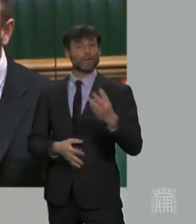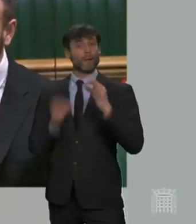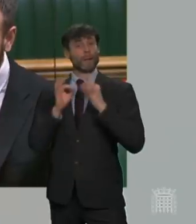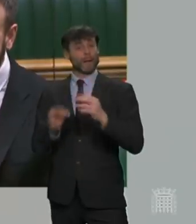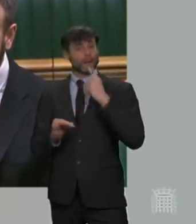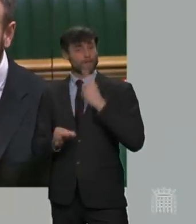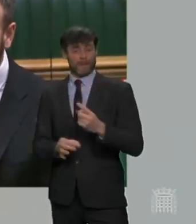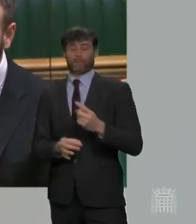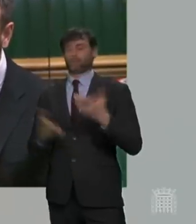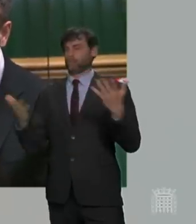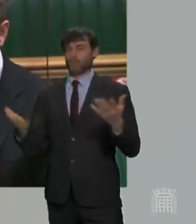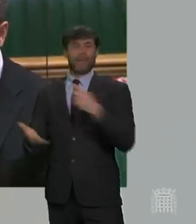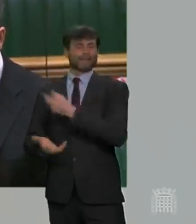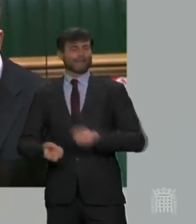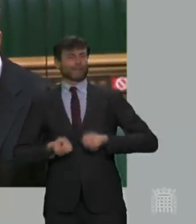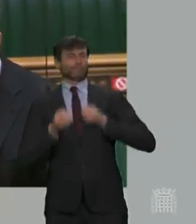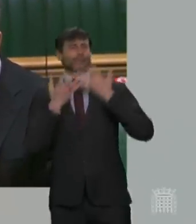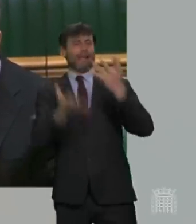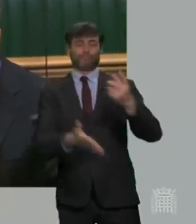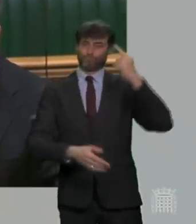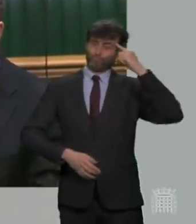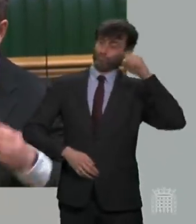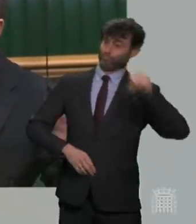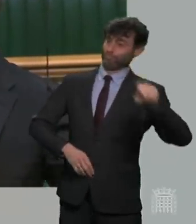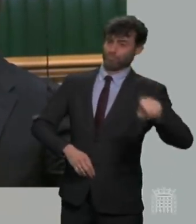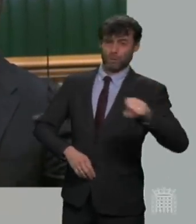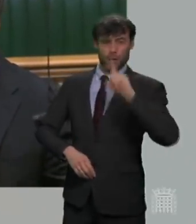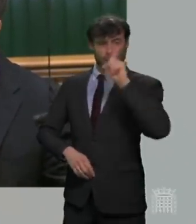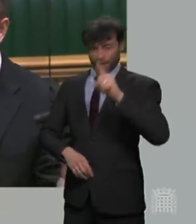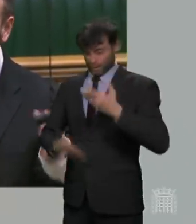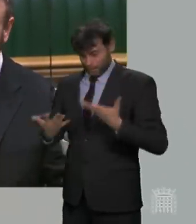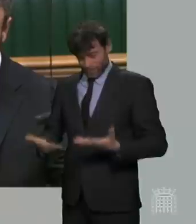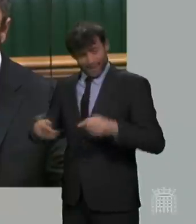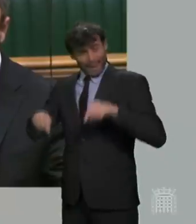decimated from decades of underinvestment. The Conservative party got a grand total of